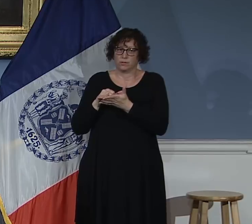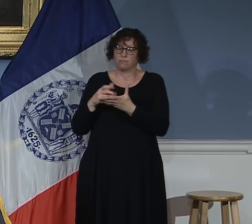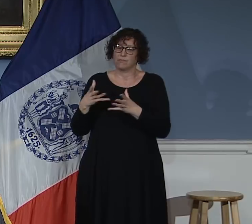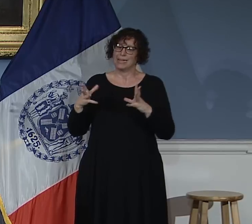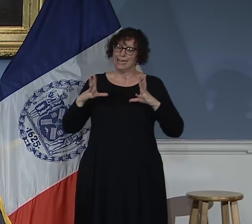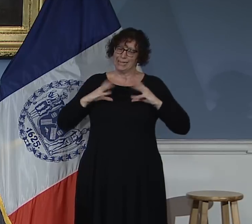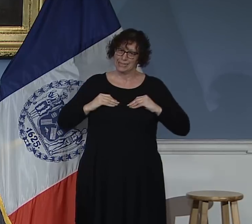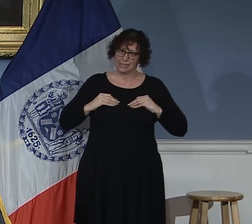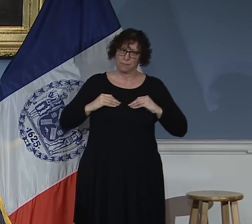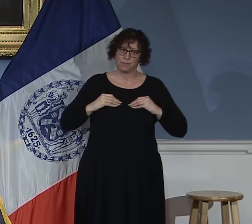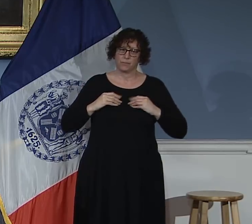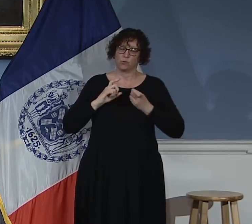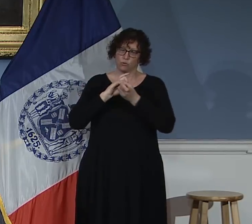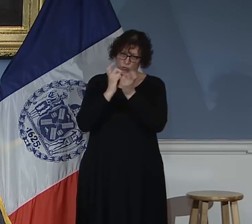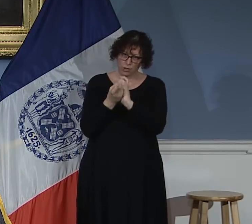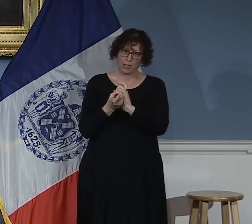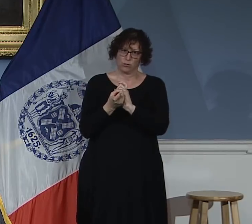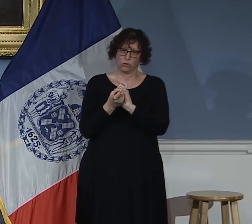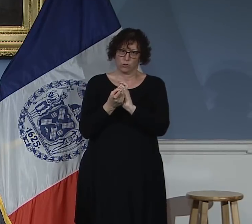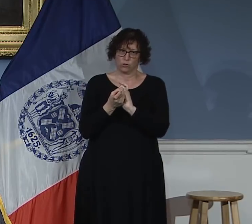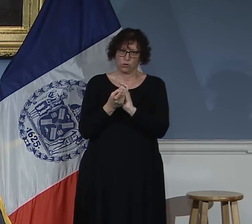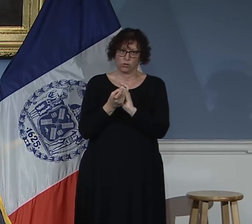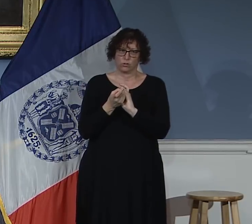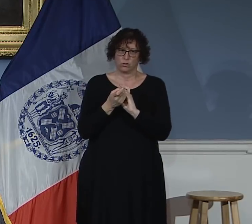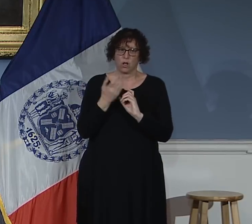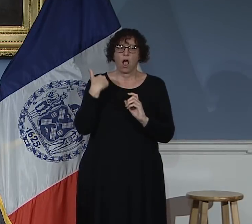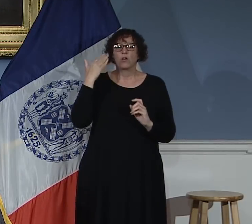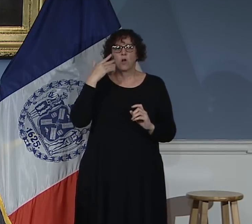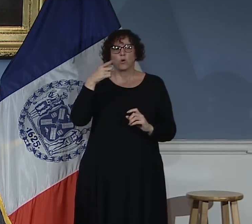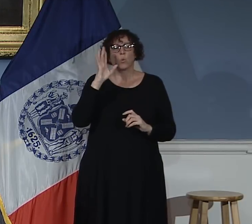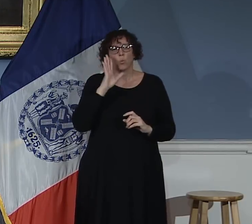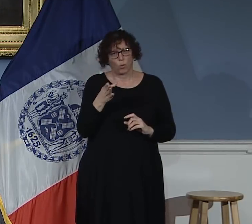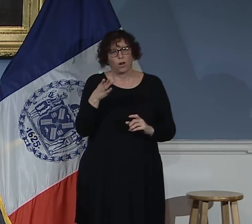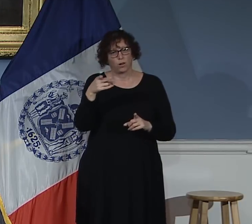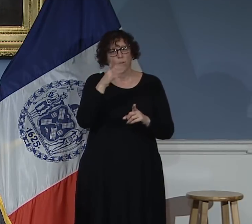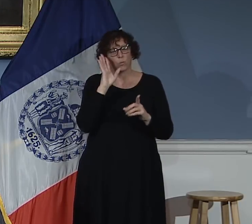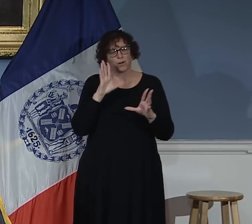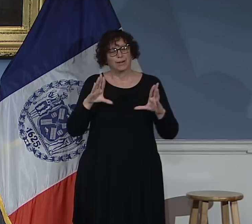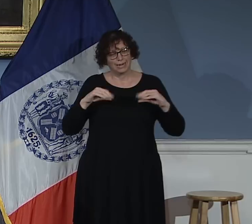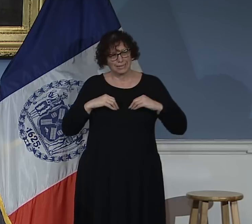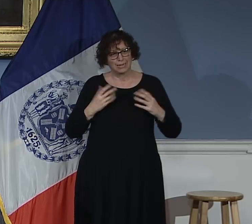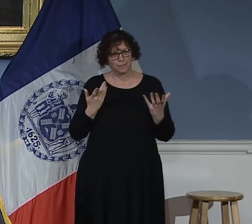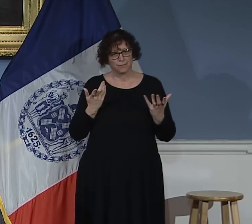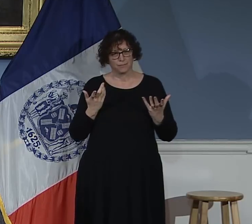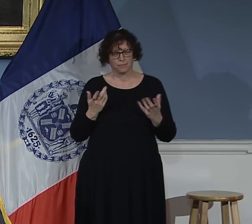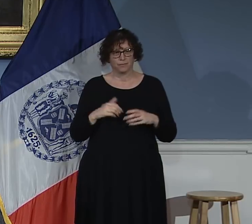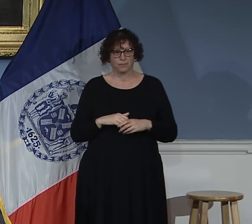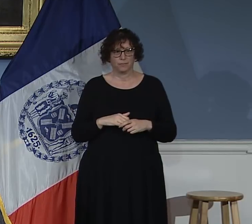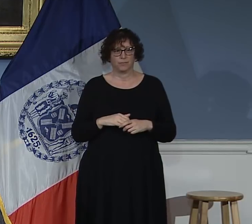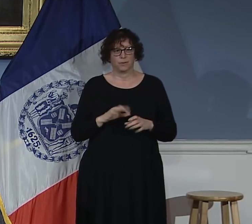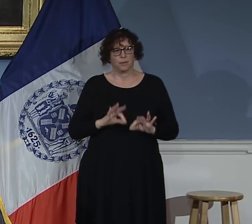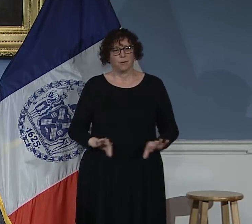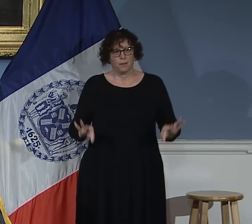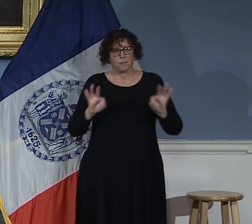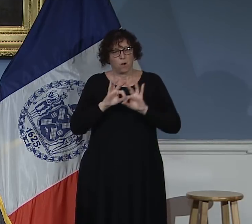SAVIOR HERE. WE NEED THEM TO HELP US THROUGH EVERYTHING. IKN OW THEY ARE THE BEST IN NATION. THEY WILL ANSWER THE CALL. WE JUST HAVE TO